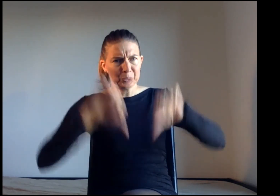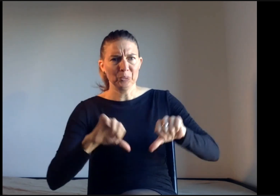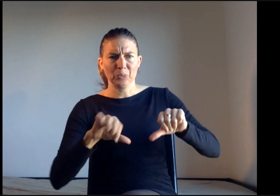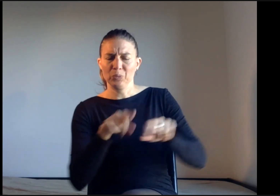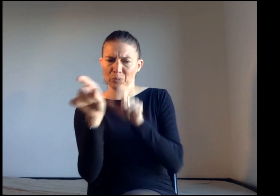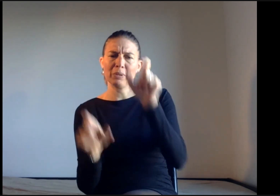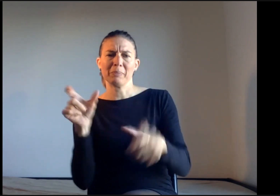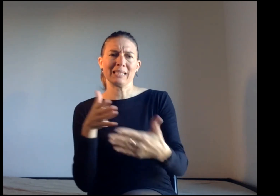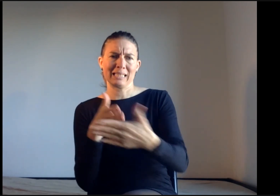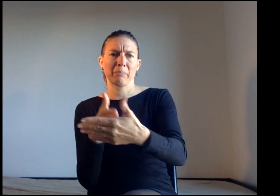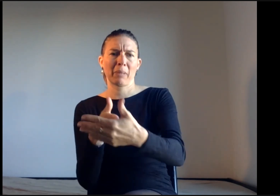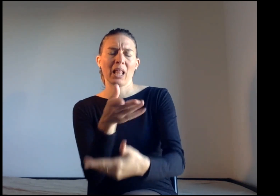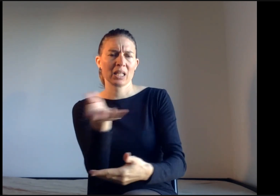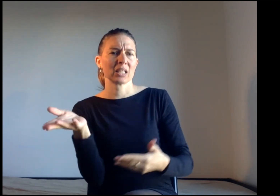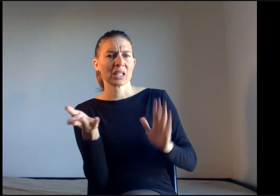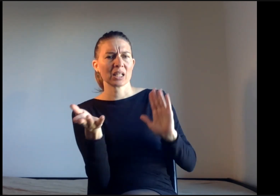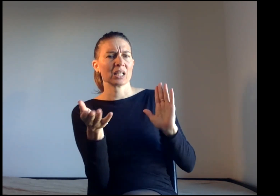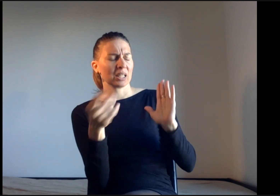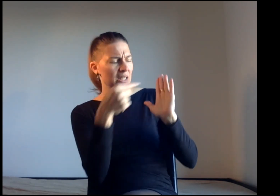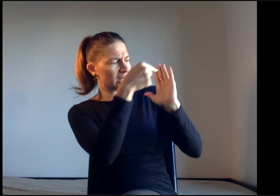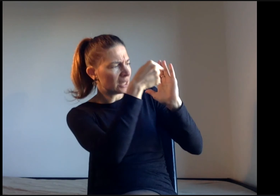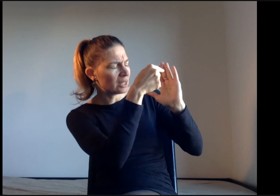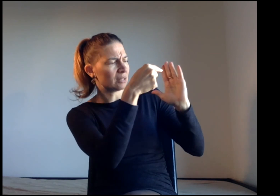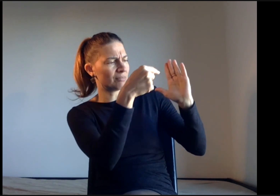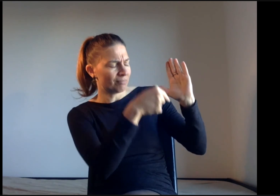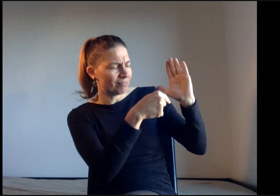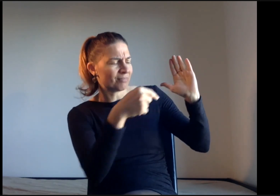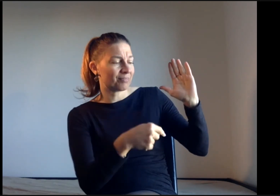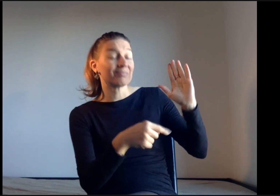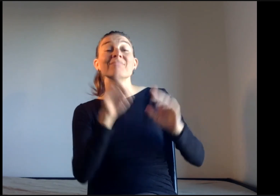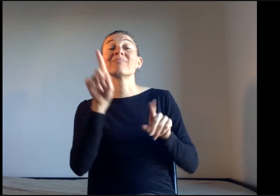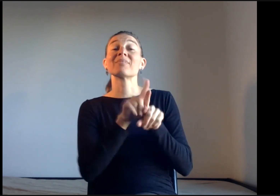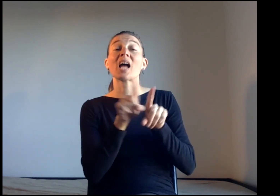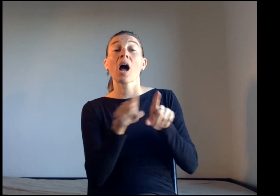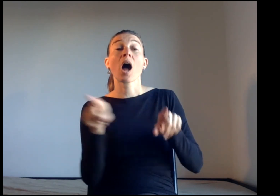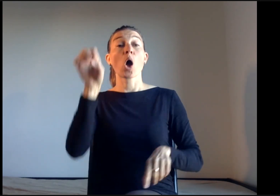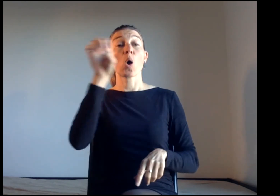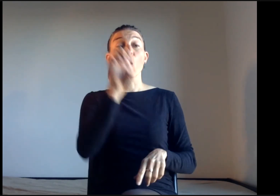Also, the President of the European Commission said